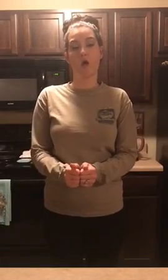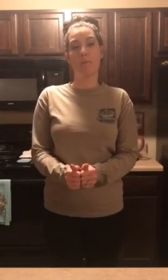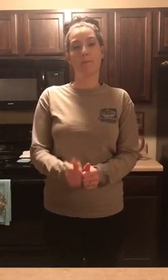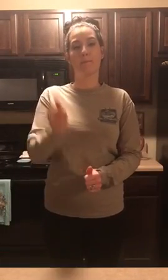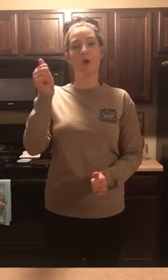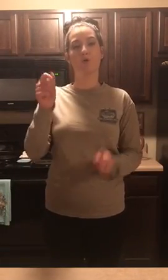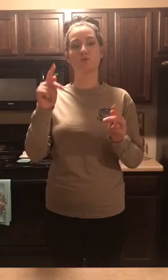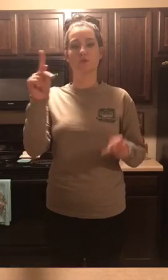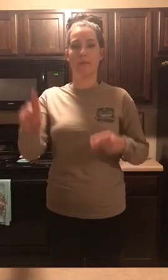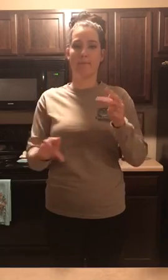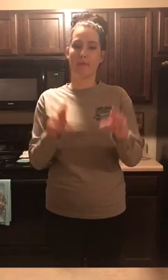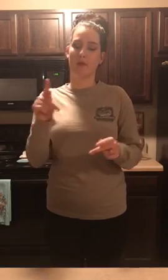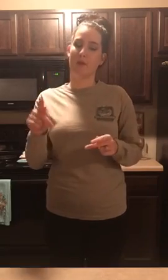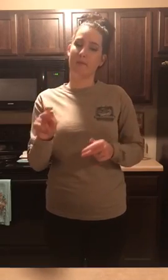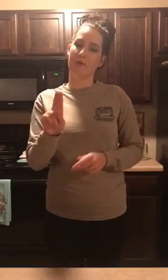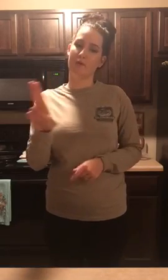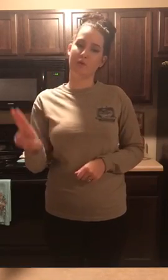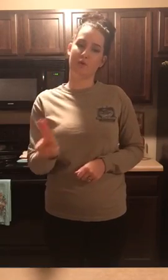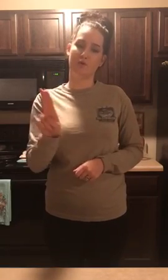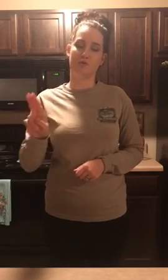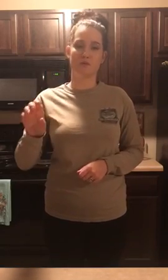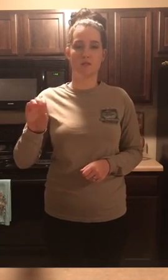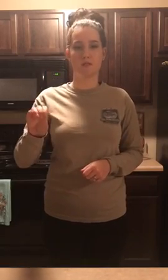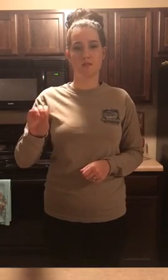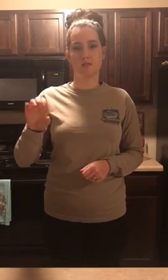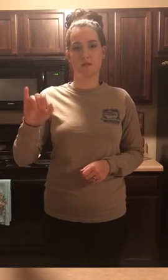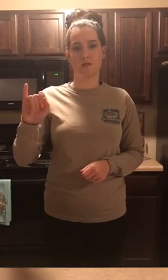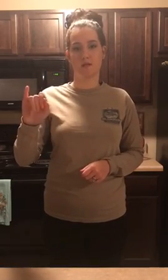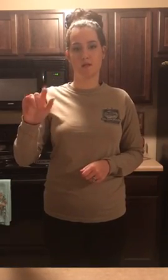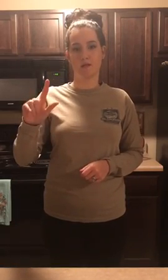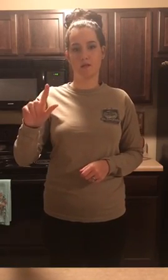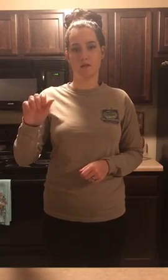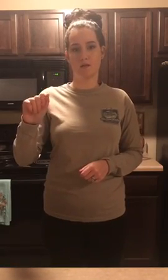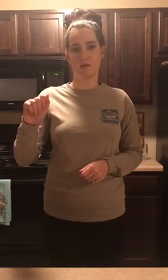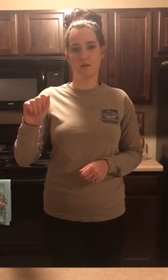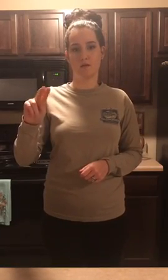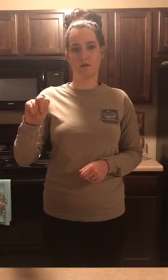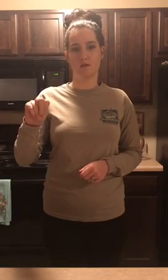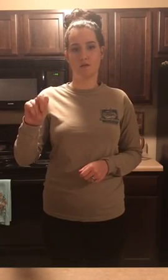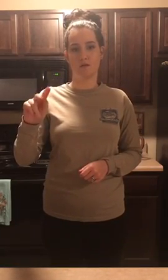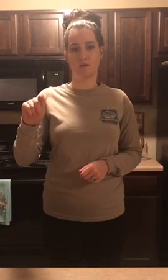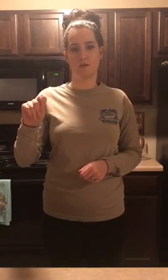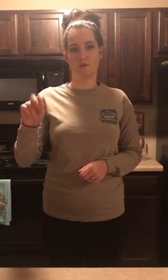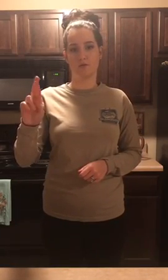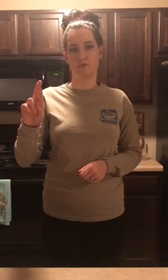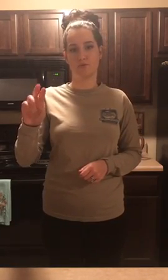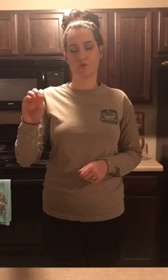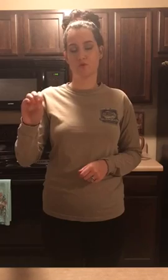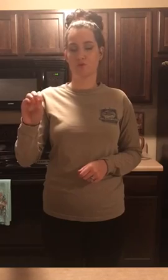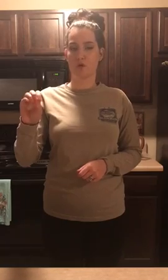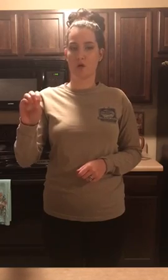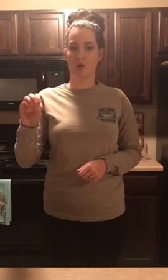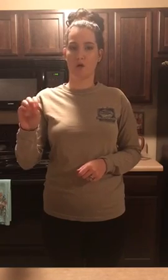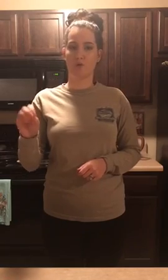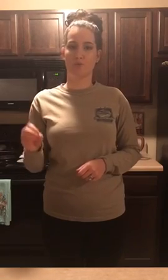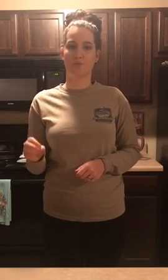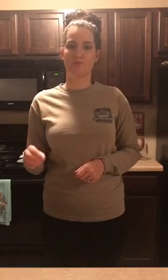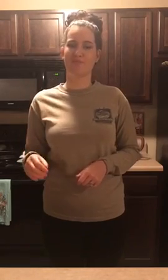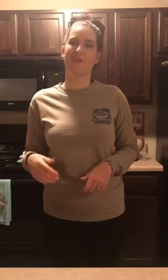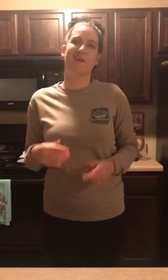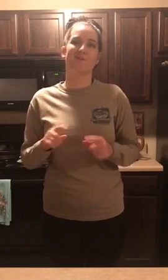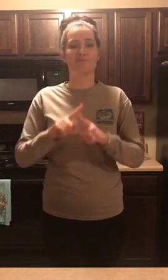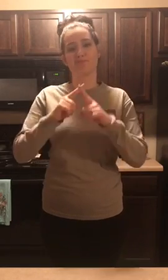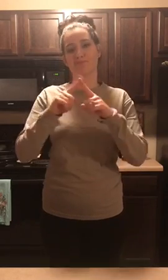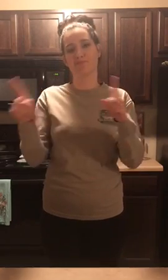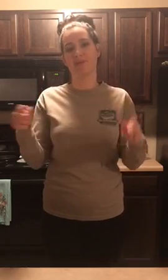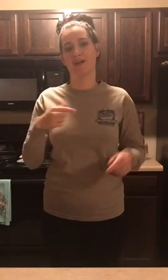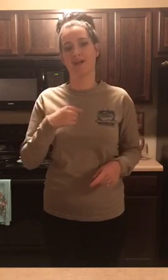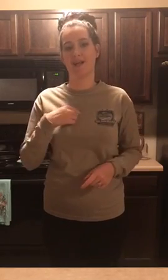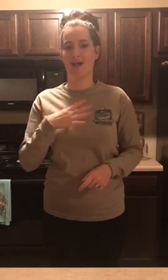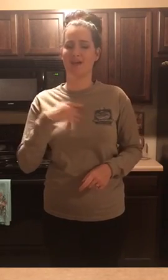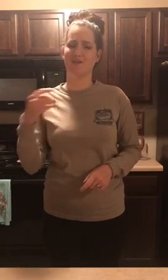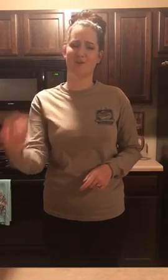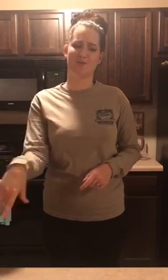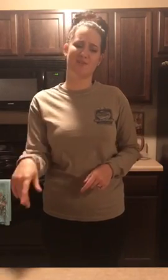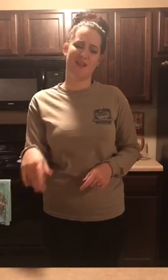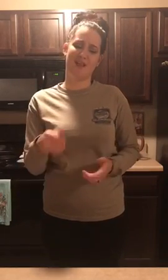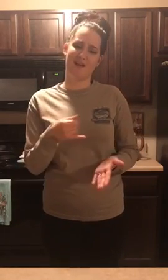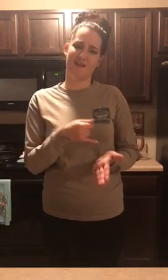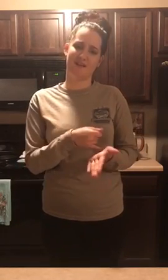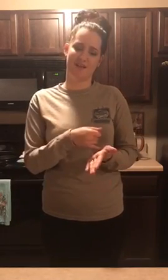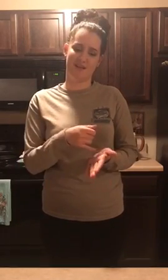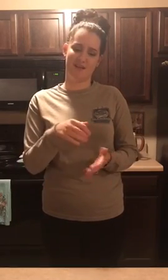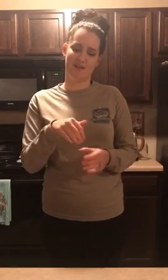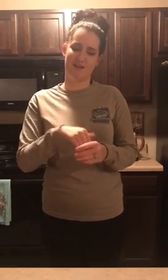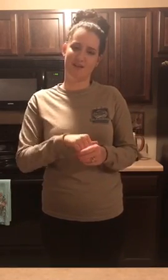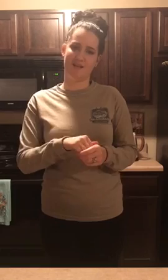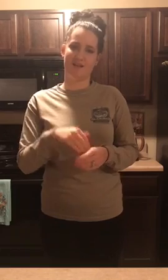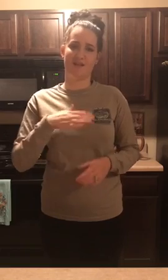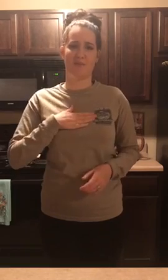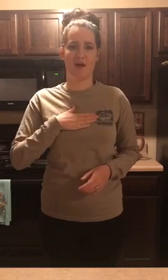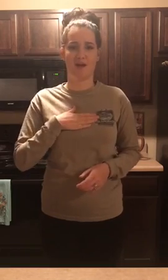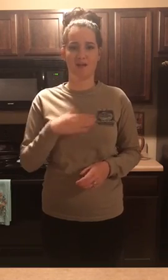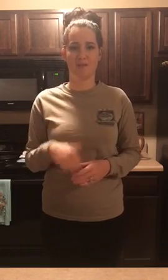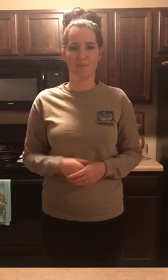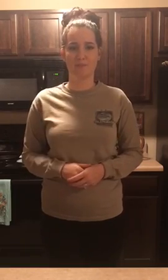Most people use cilantro, but I don't like it in mine.